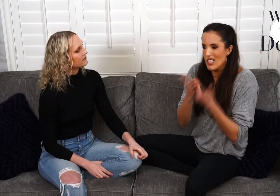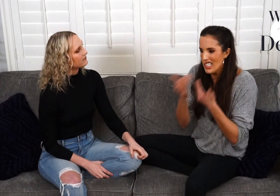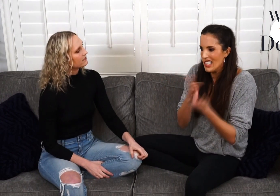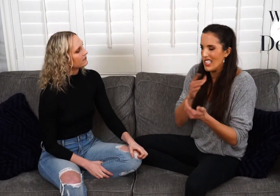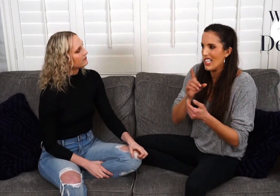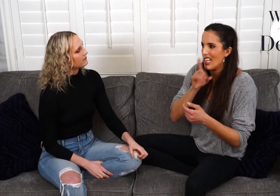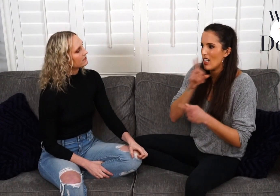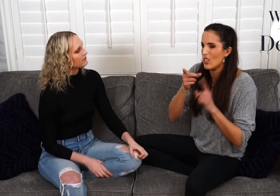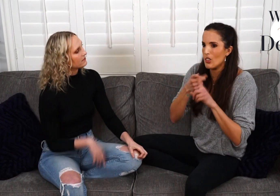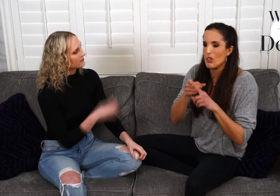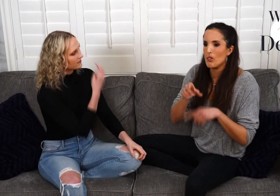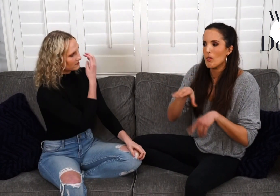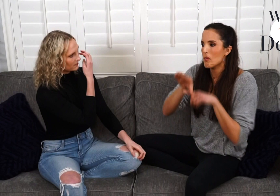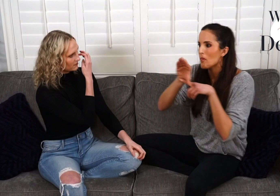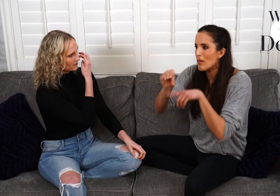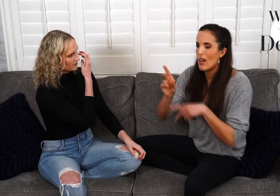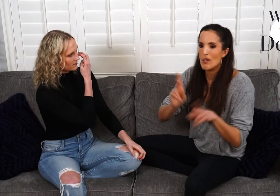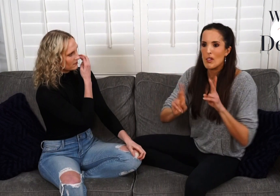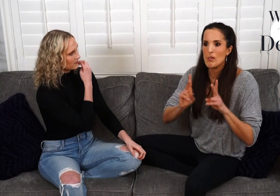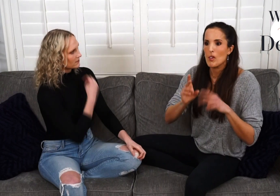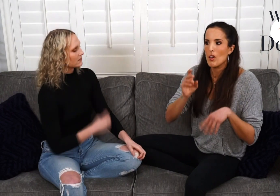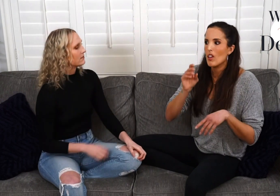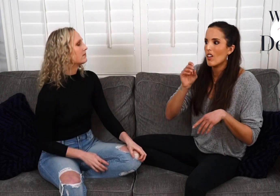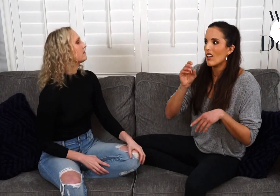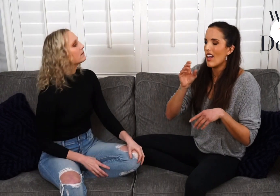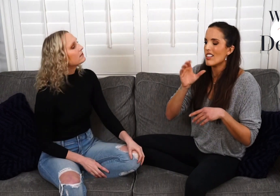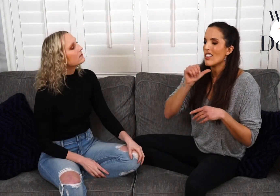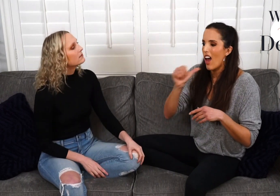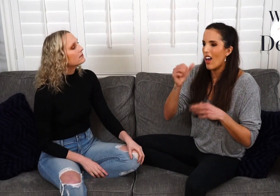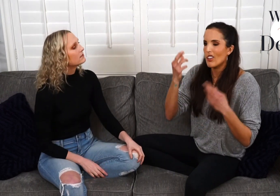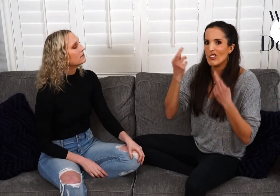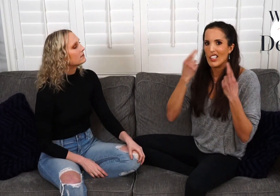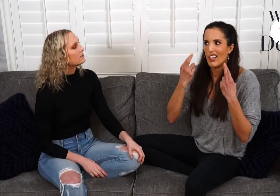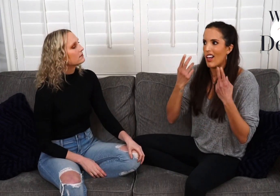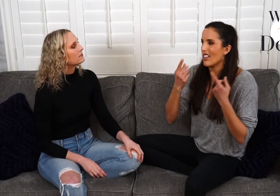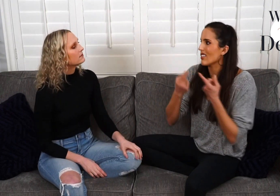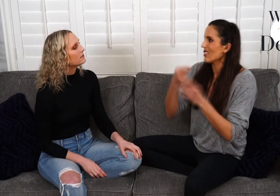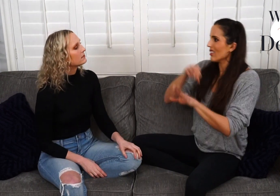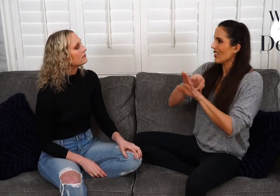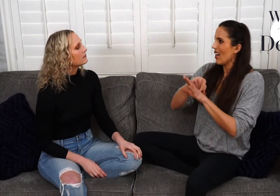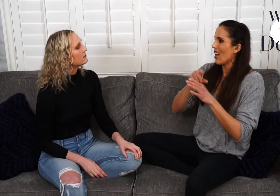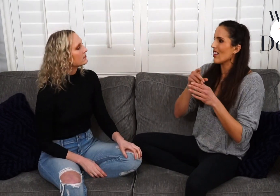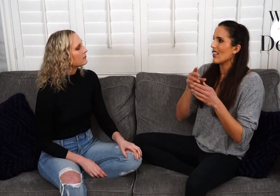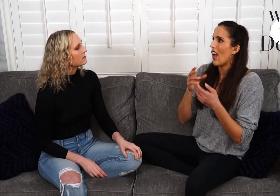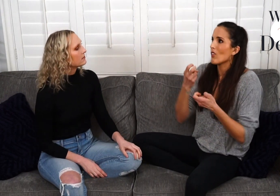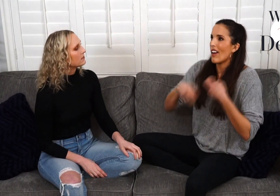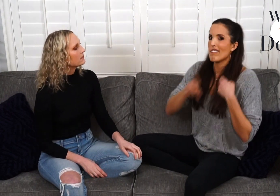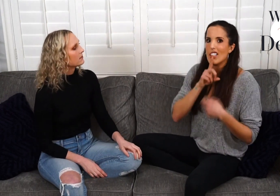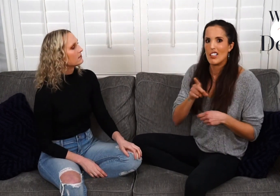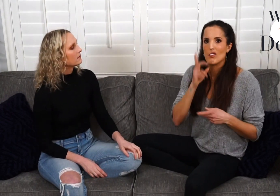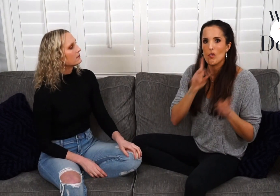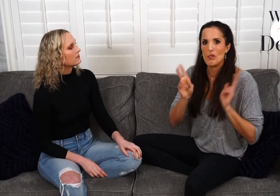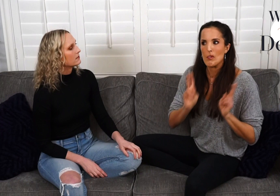how easy it is to minimize people and not realize the other side of it and how tough it is for people